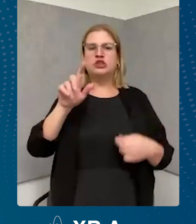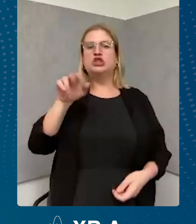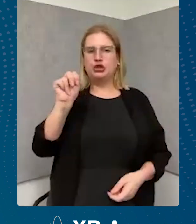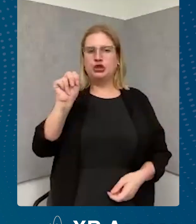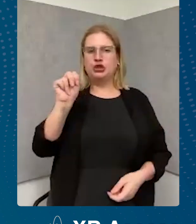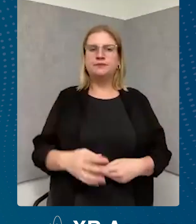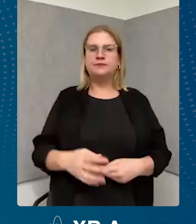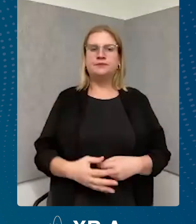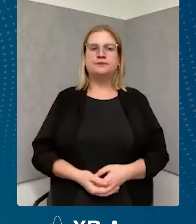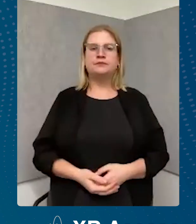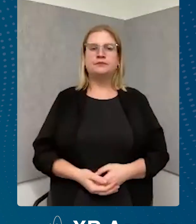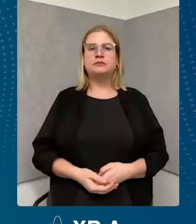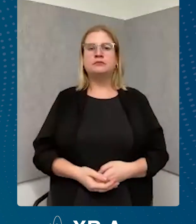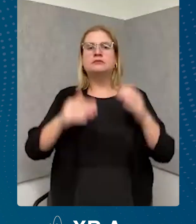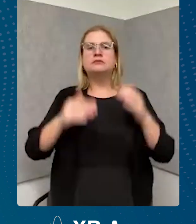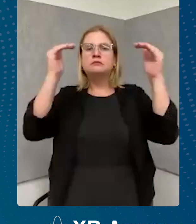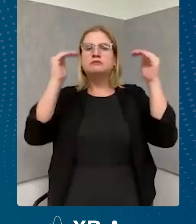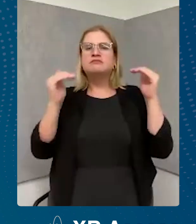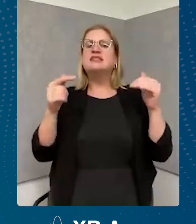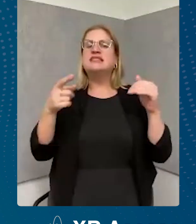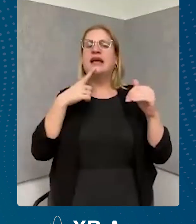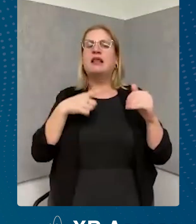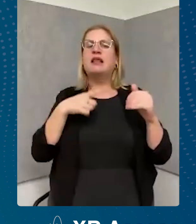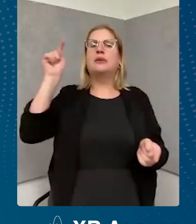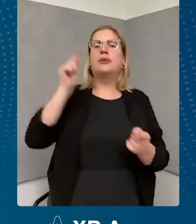actually no, let's go down to 15 degrees.